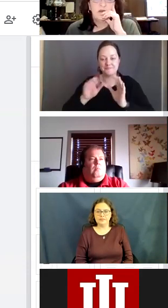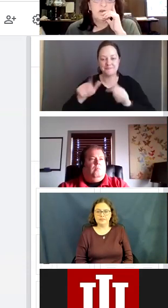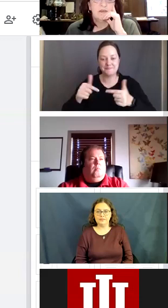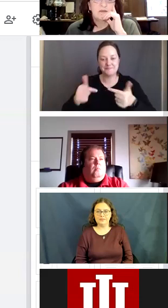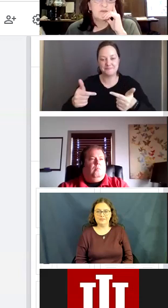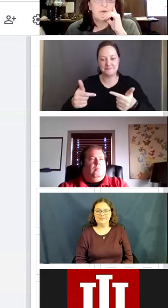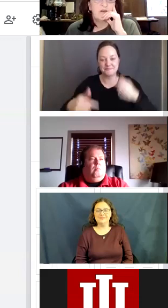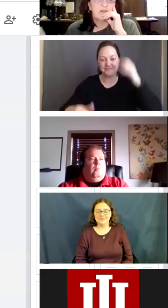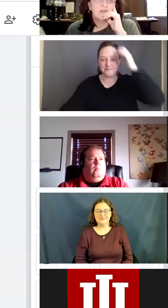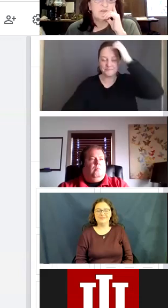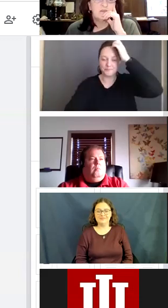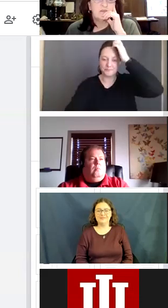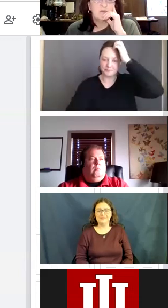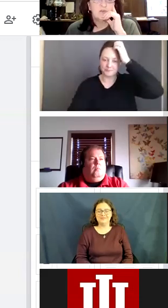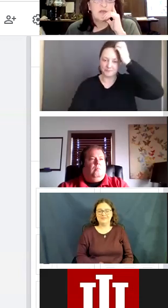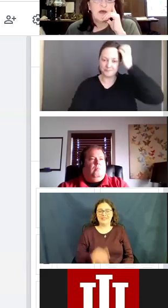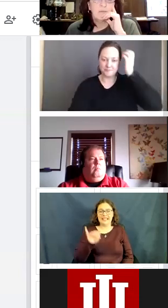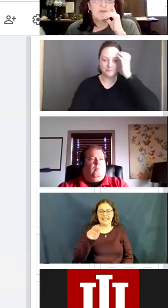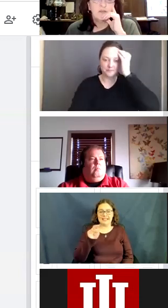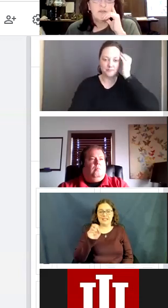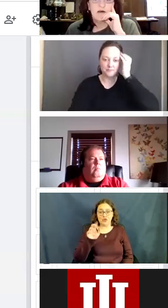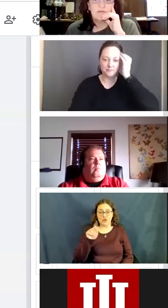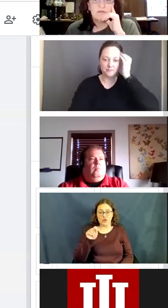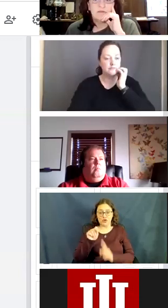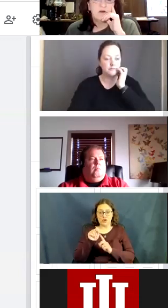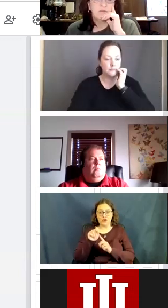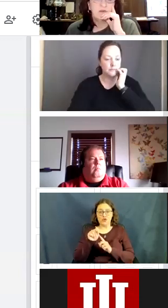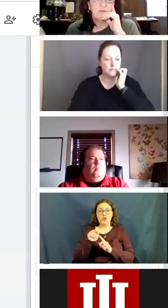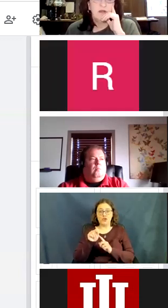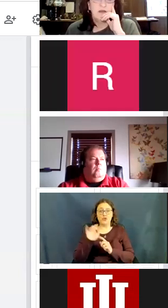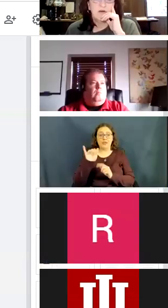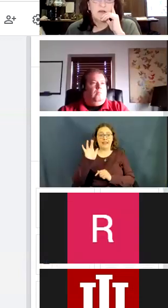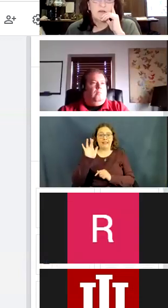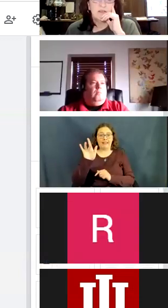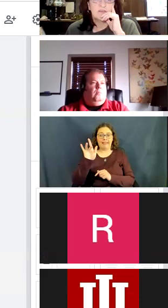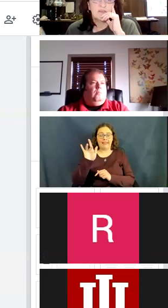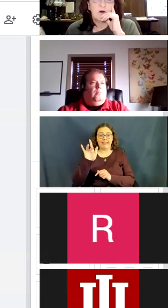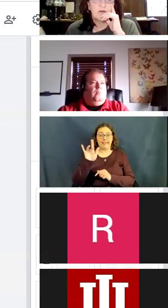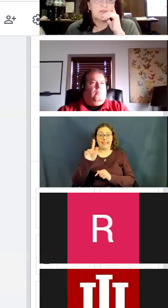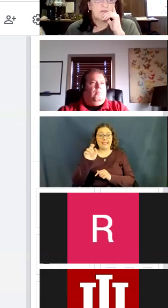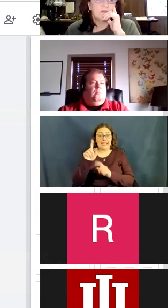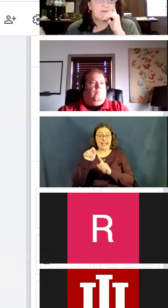Let me pick read. Let me pick so on and so forth.